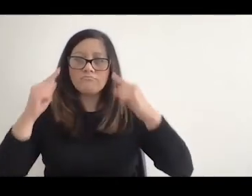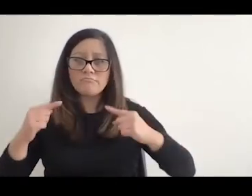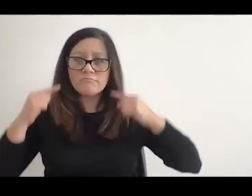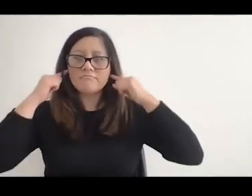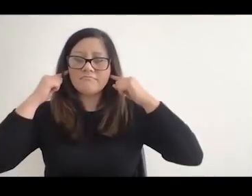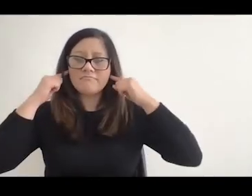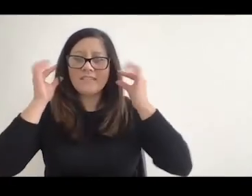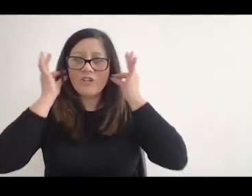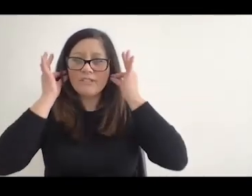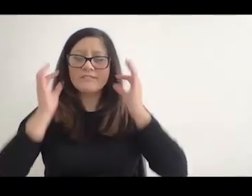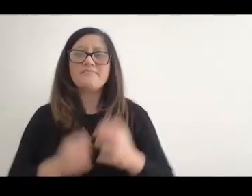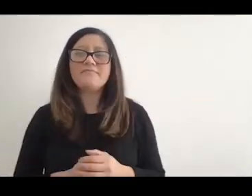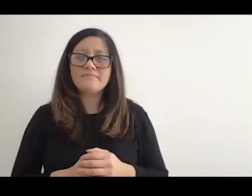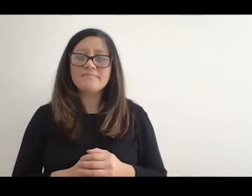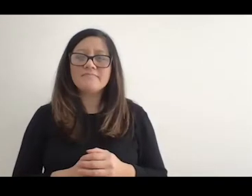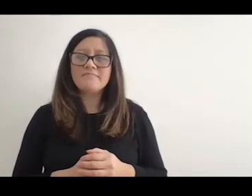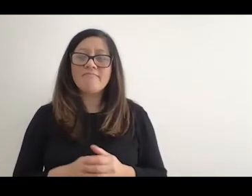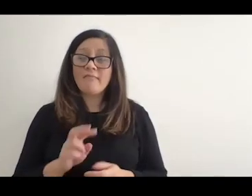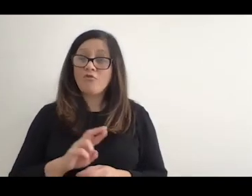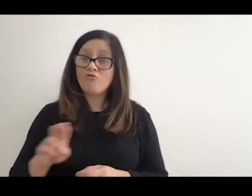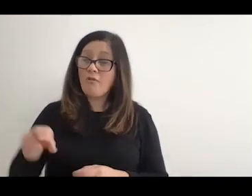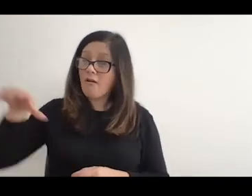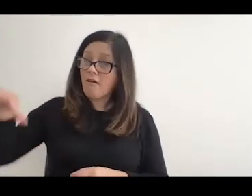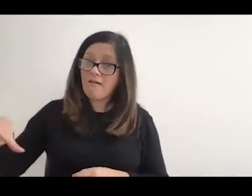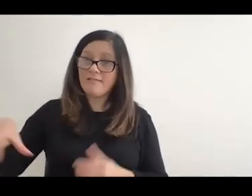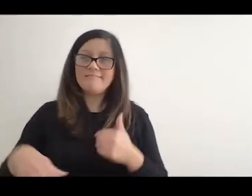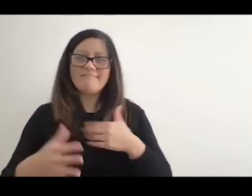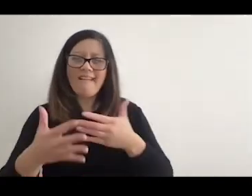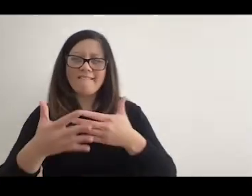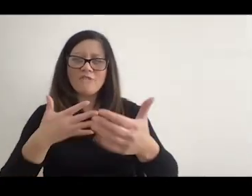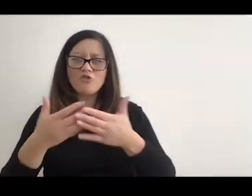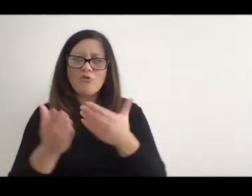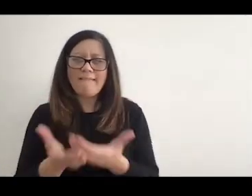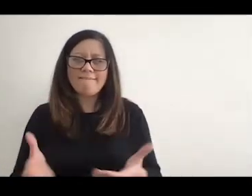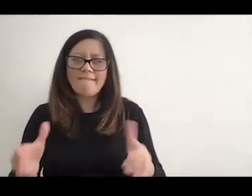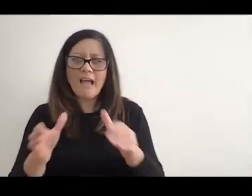I am in a space where to my right there is a Gray vase and there